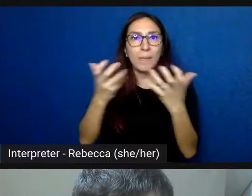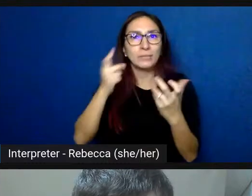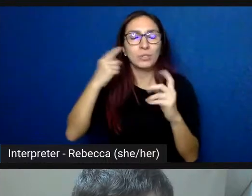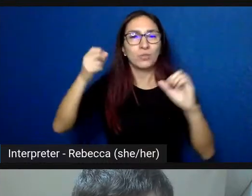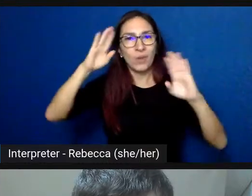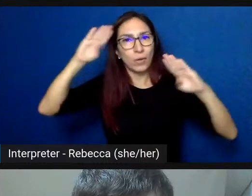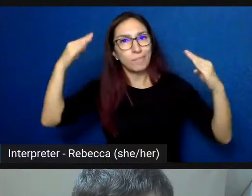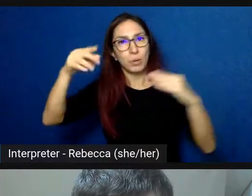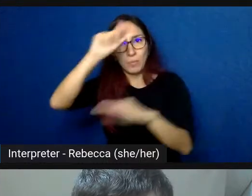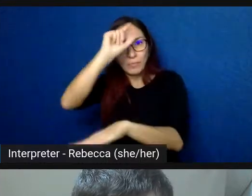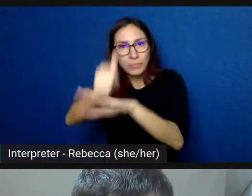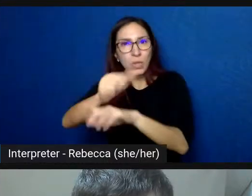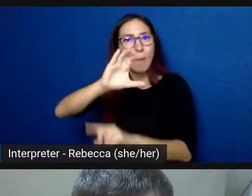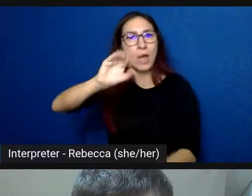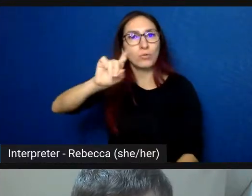also an amazing designer and I am learning so much from you